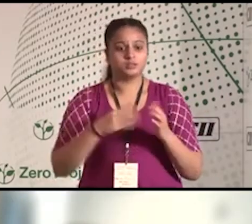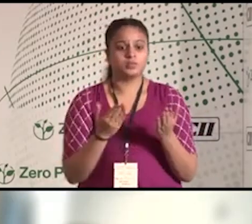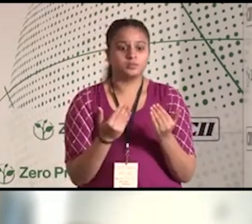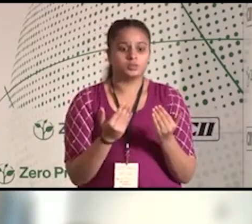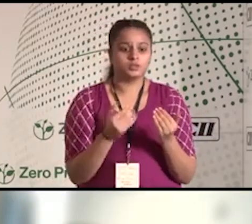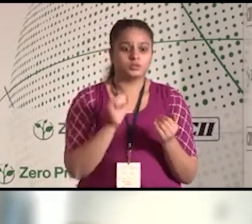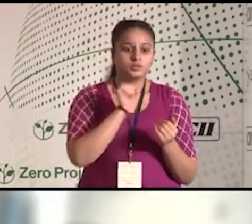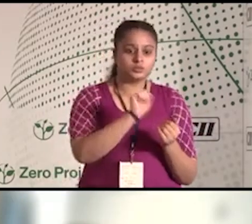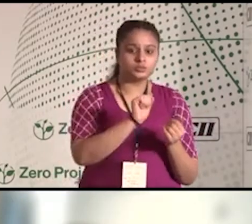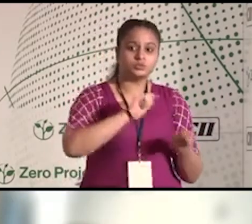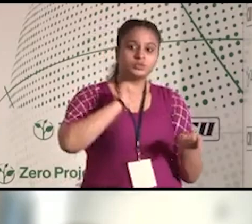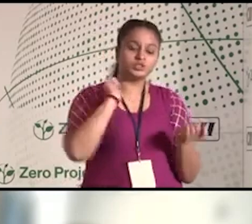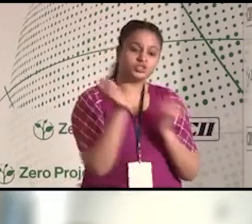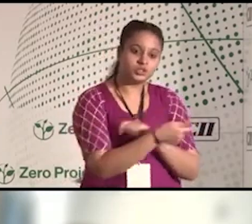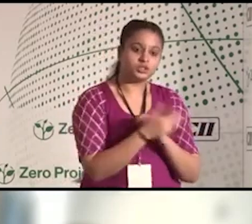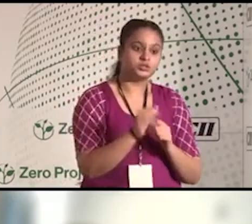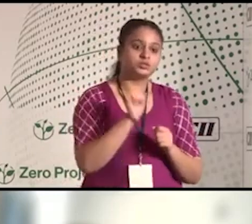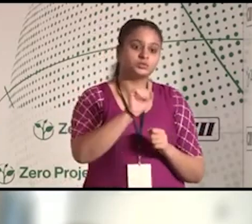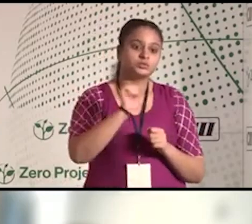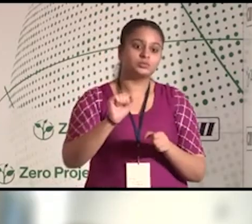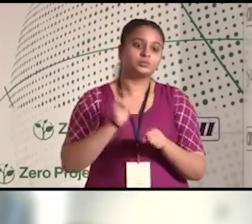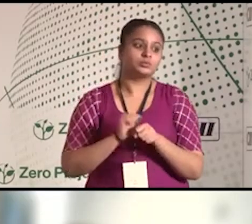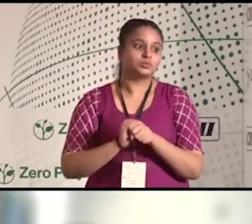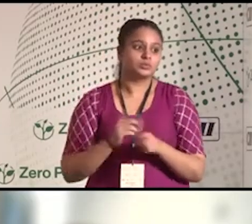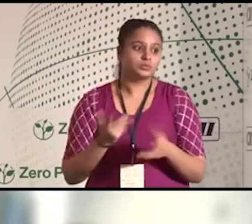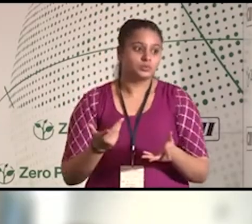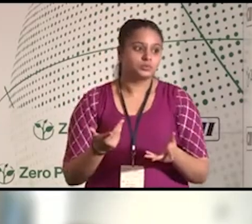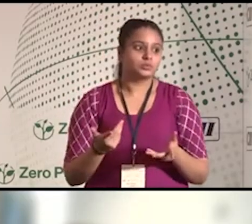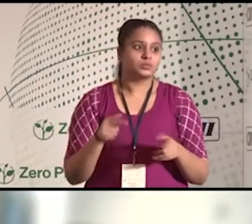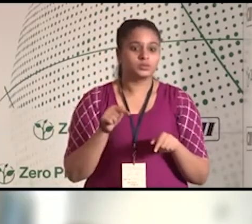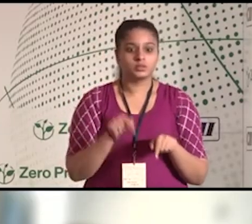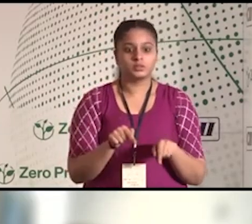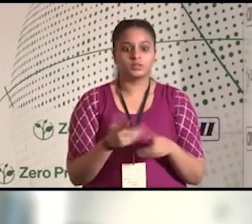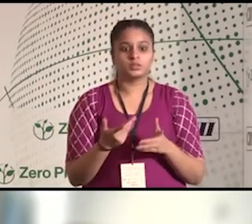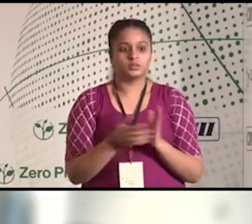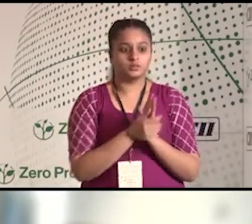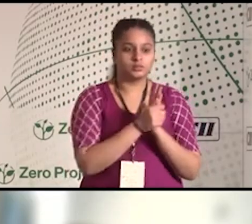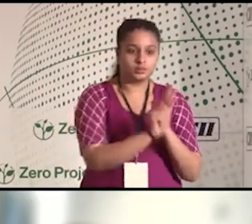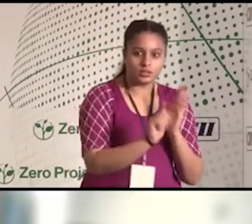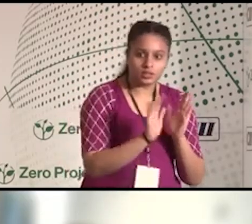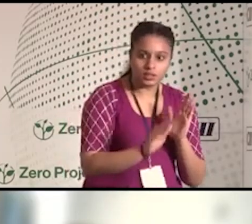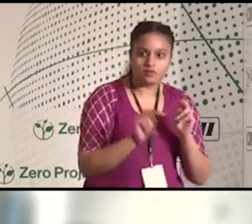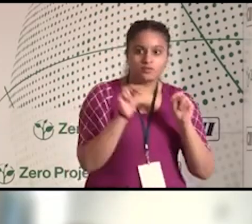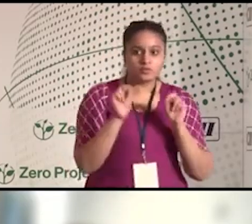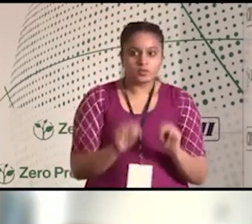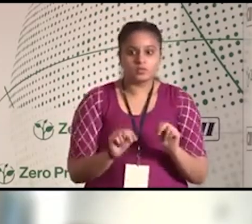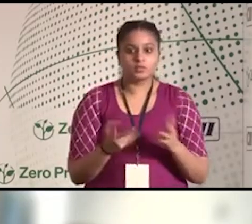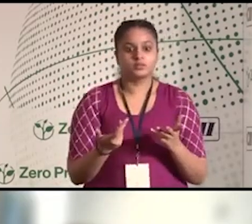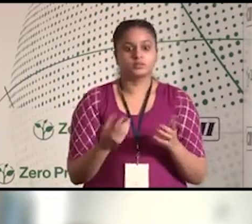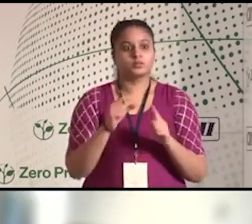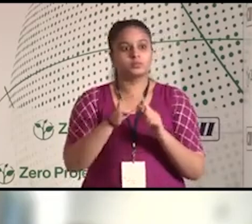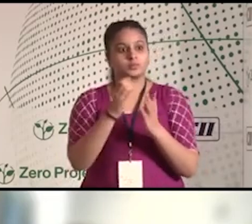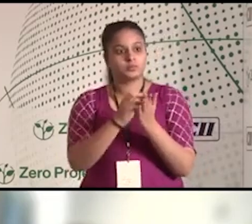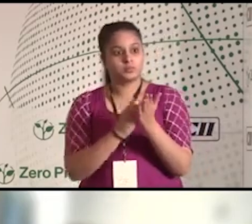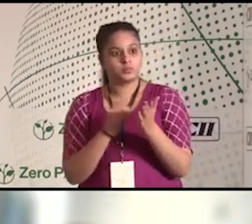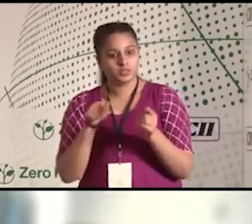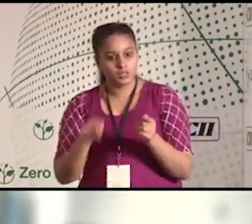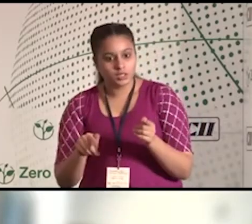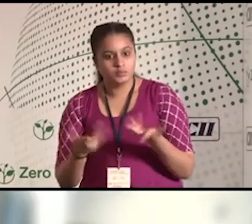to turn down qualified applicants. Right. So it's about having the skills needed about these programs for recruitment.